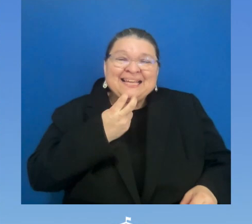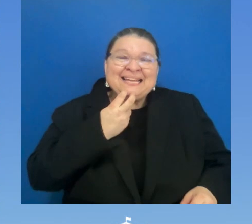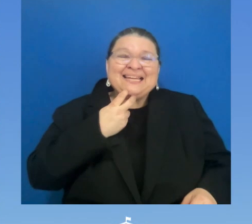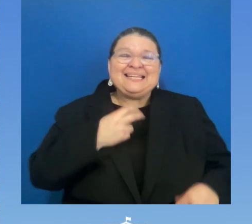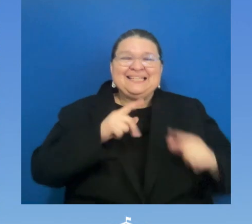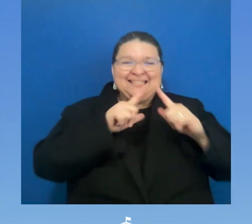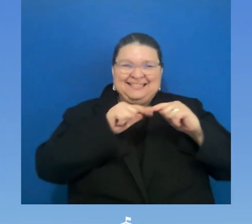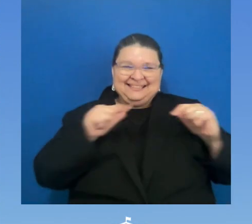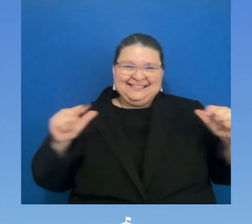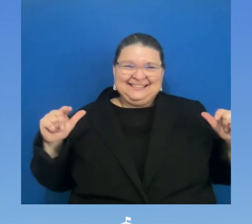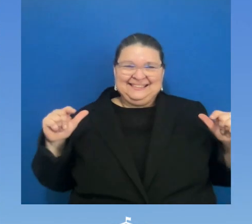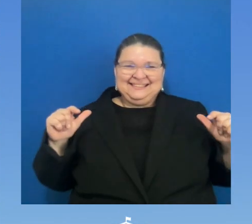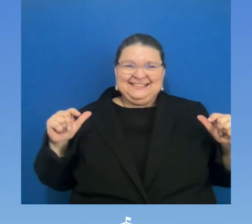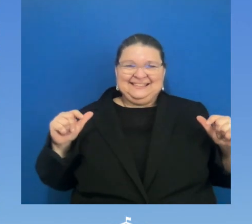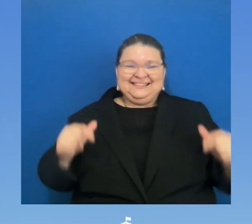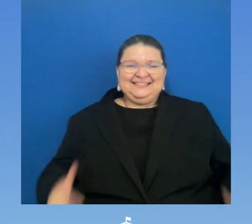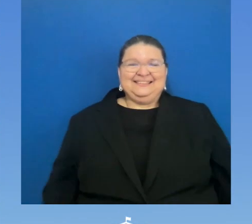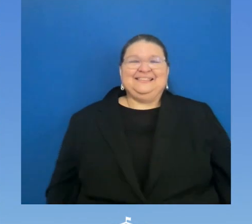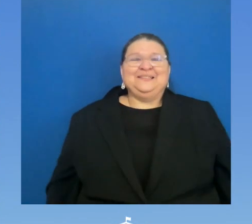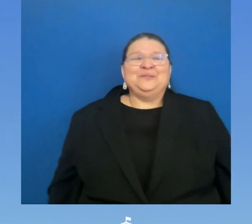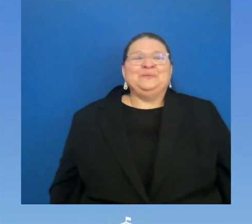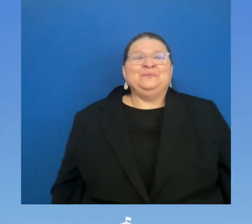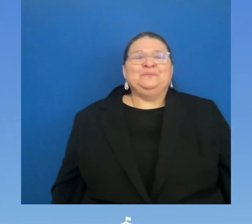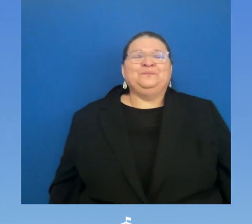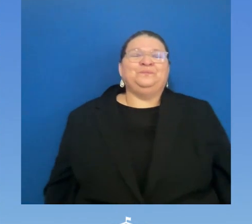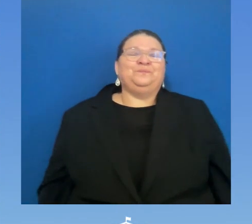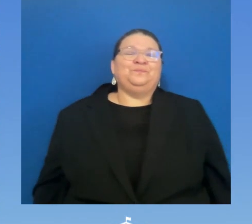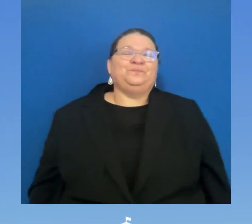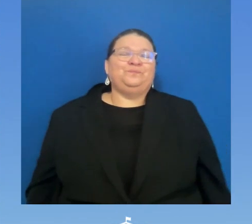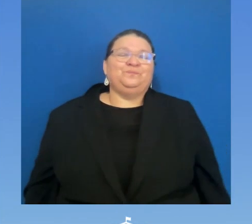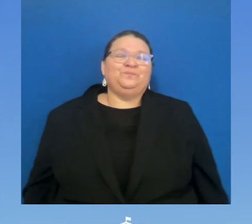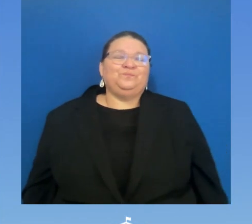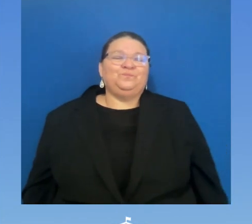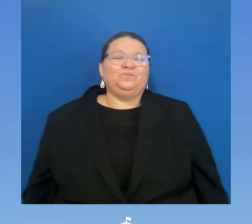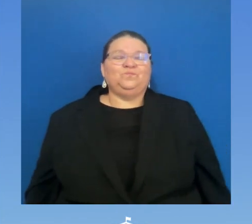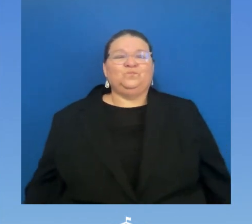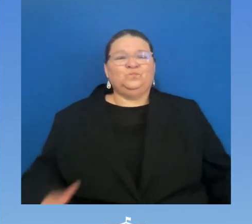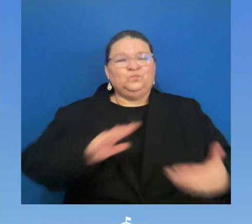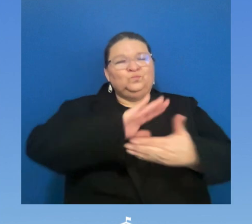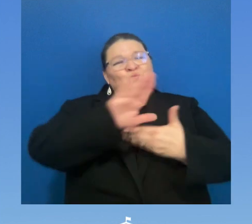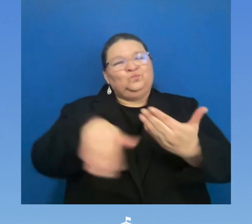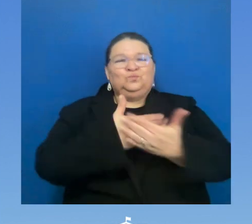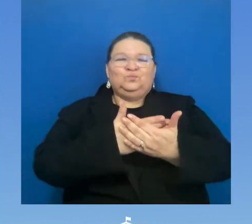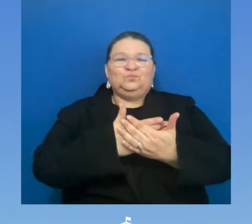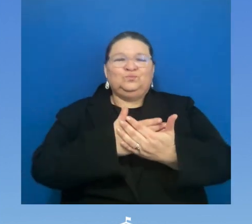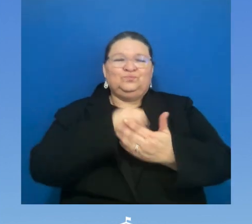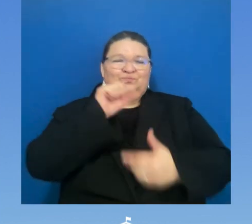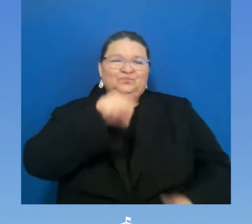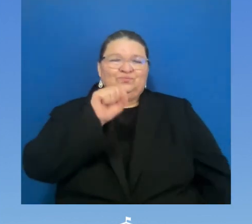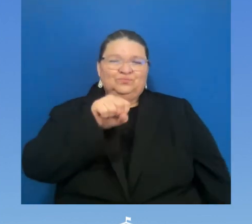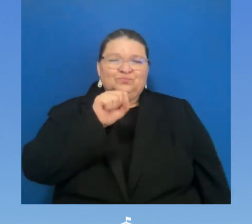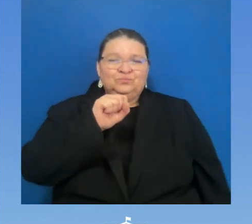Ms. Morgan: Oh, it all -- yeah, it all plays into it. Referees, judges, court decisions. Yep, it all plays into it.